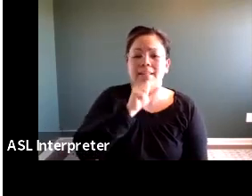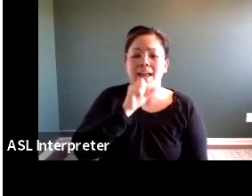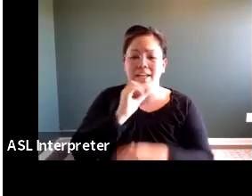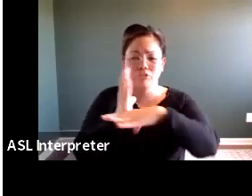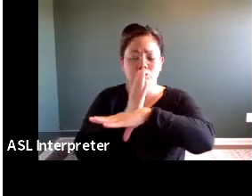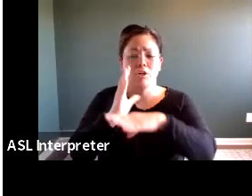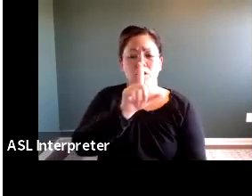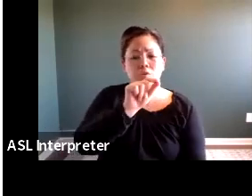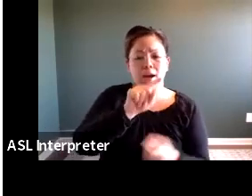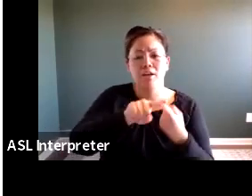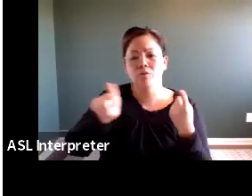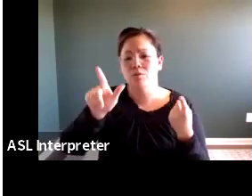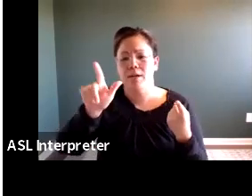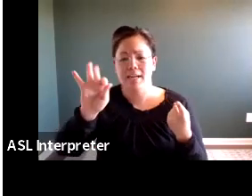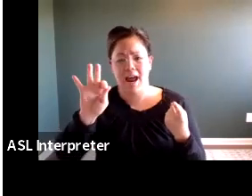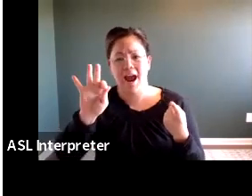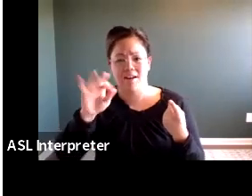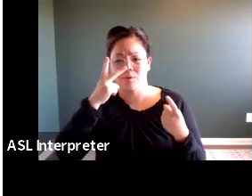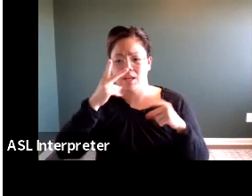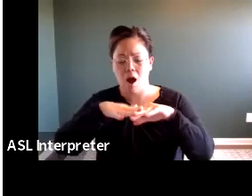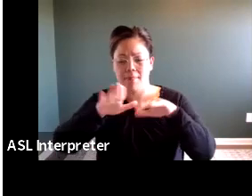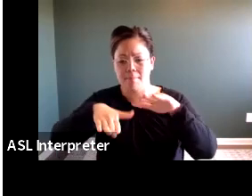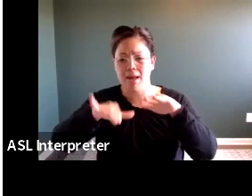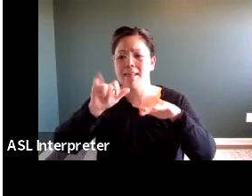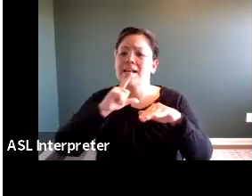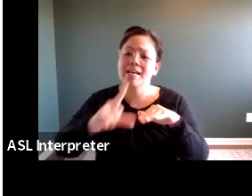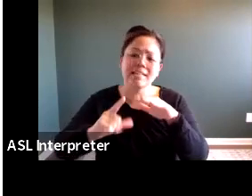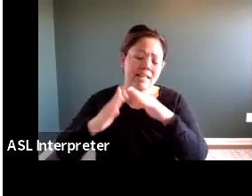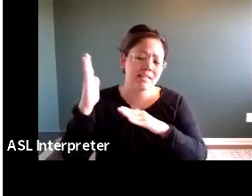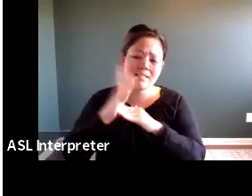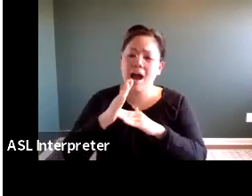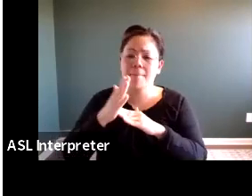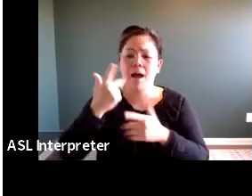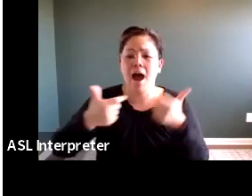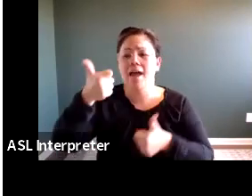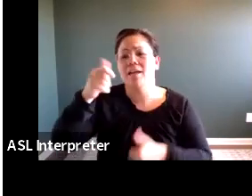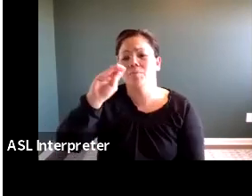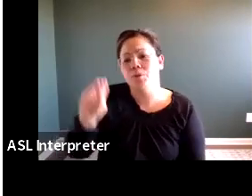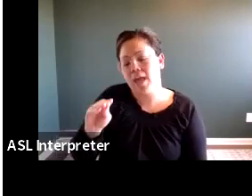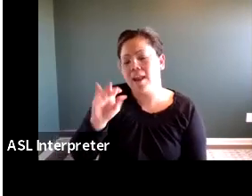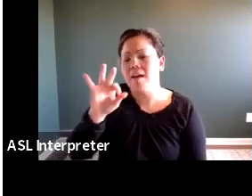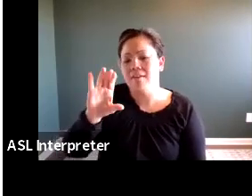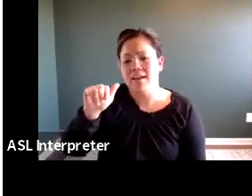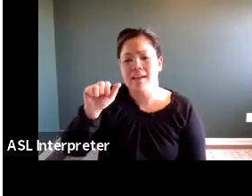You can see there on the bottom graph. That is our highest percentage of cases right now.